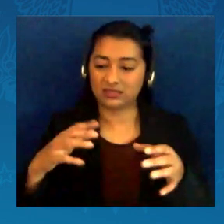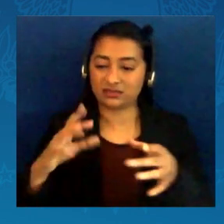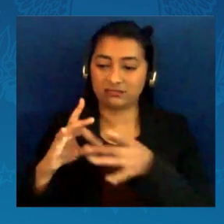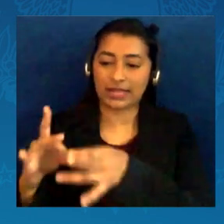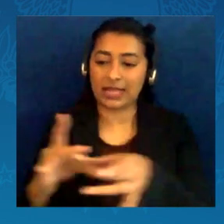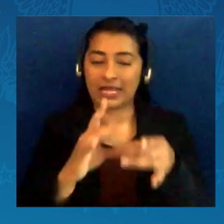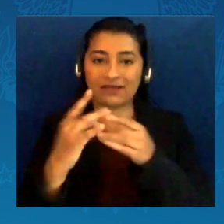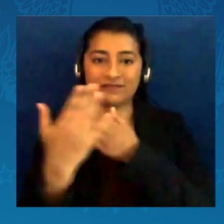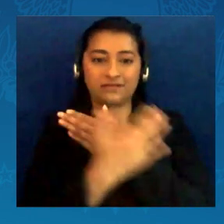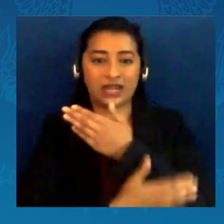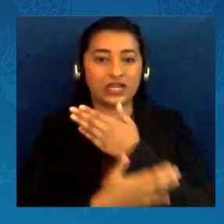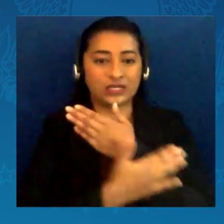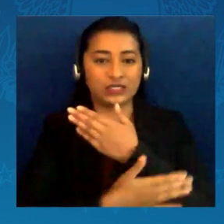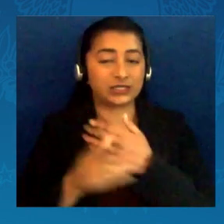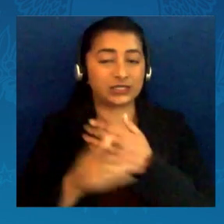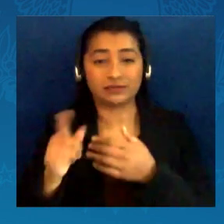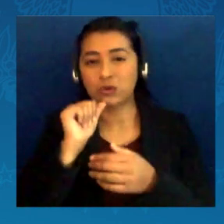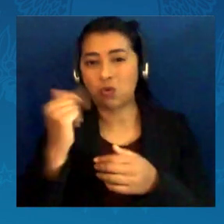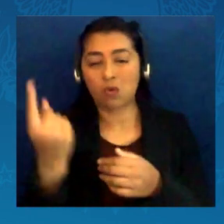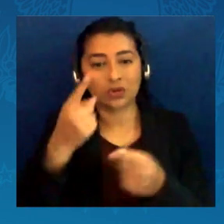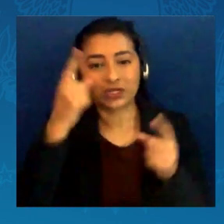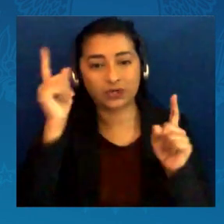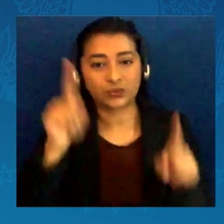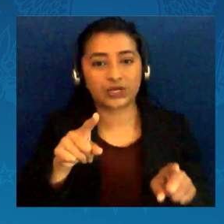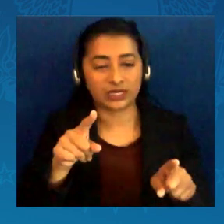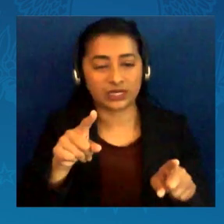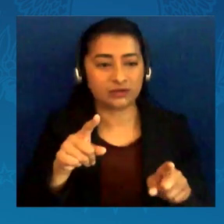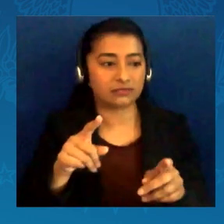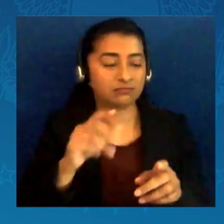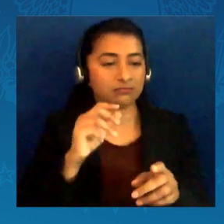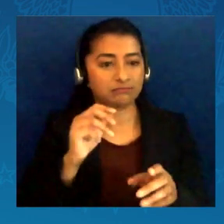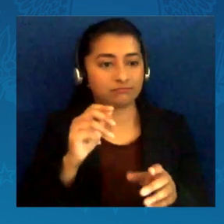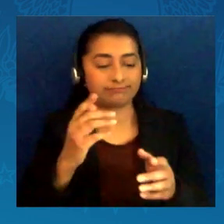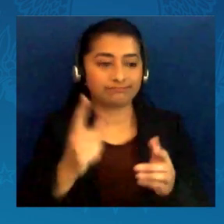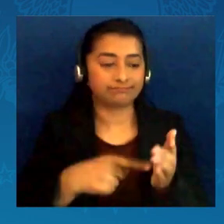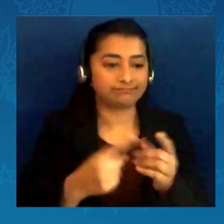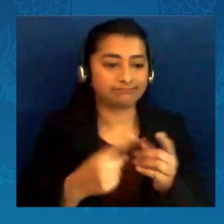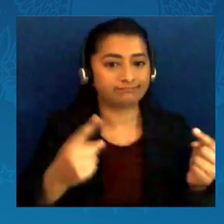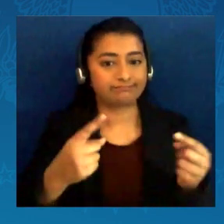and certainly haven't always agreed on the tone with which we would approach this issue.